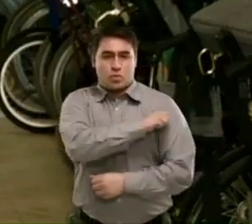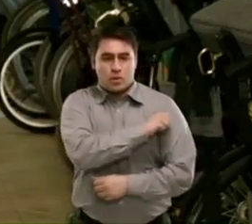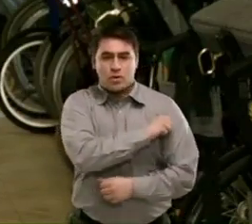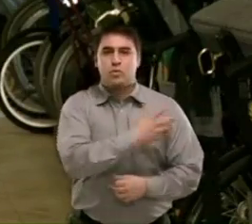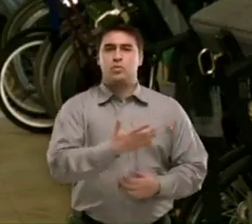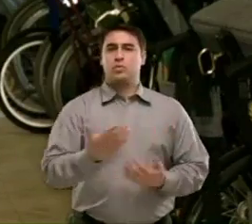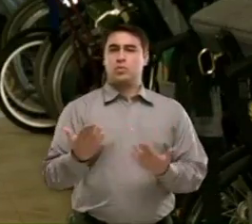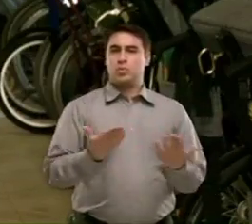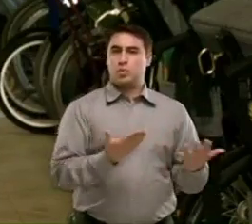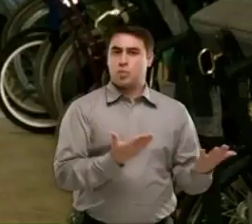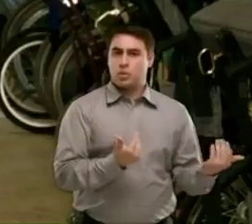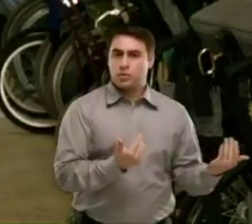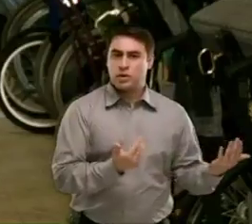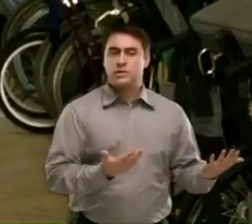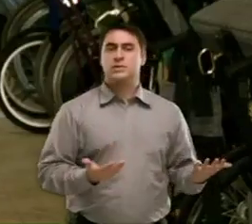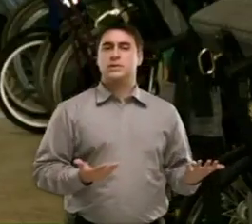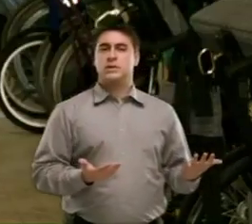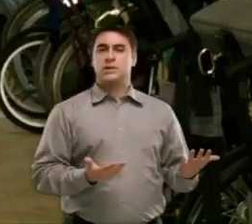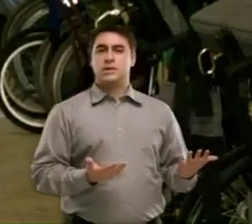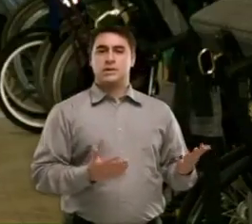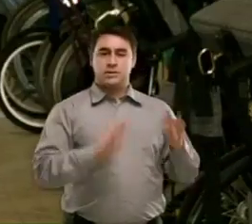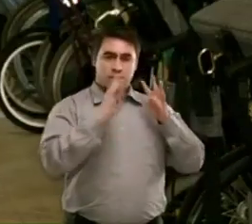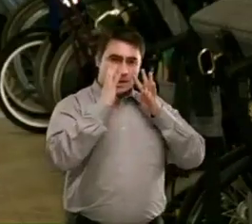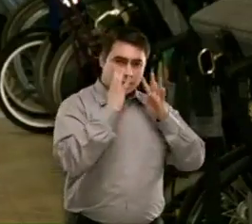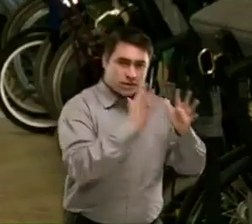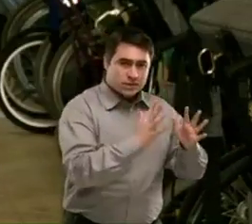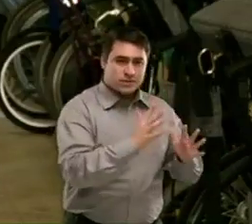and not just the diagnosis, which often comes as a stigma